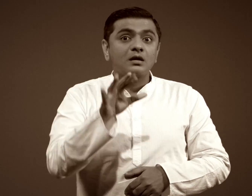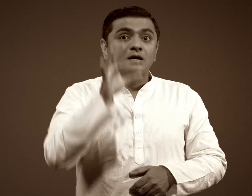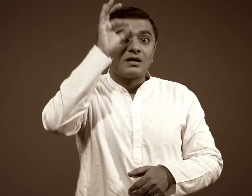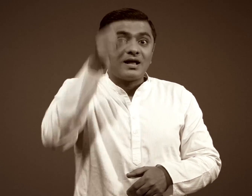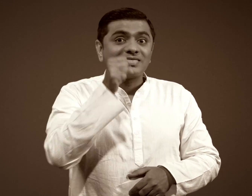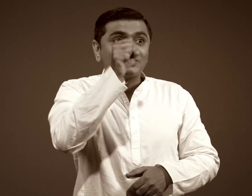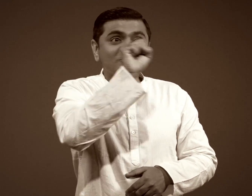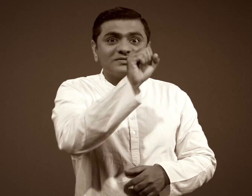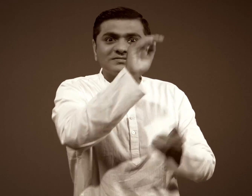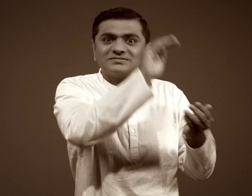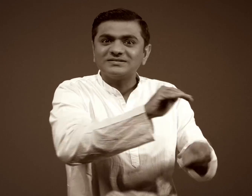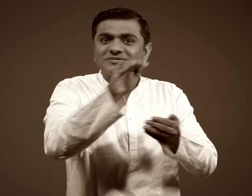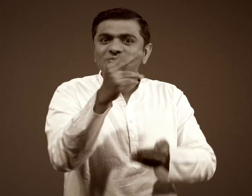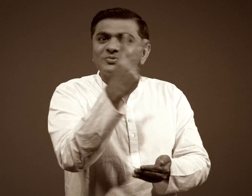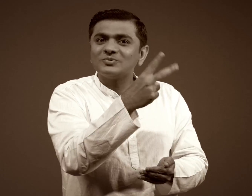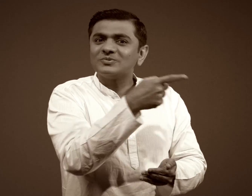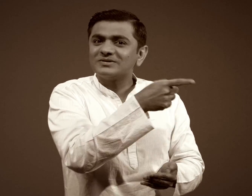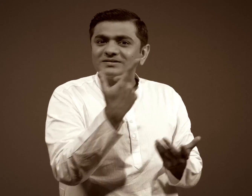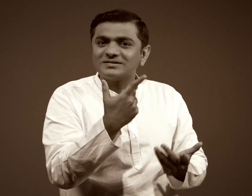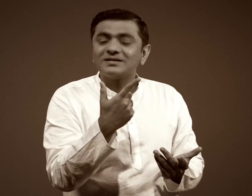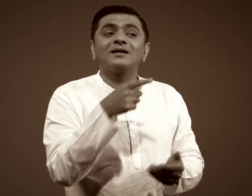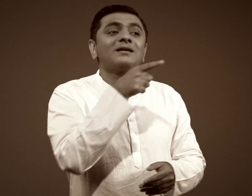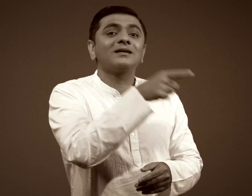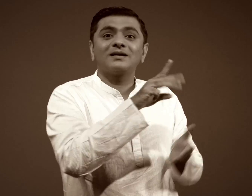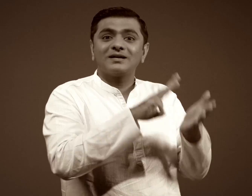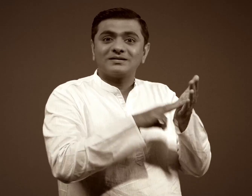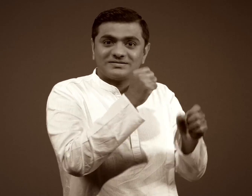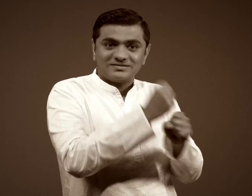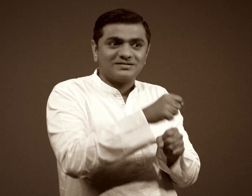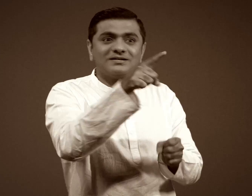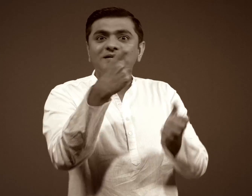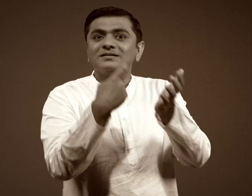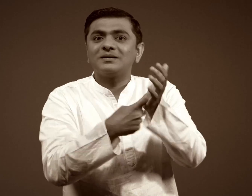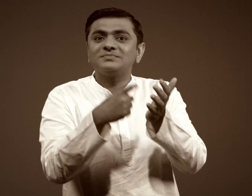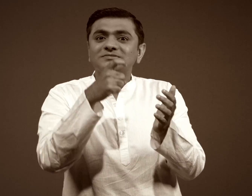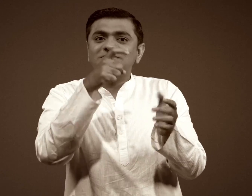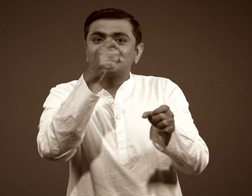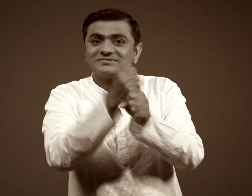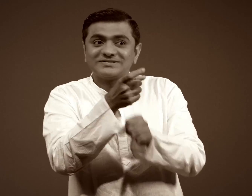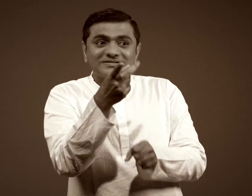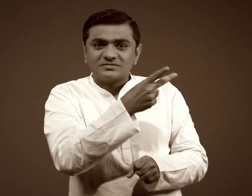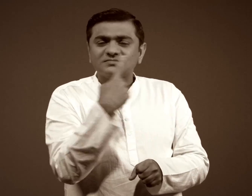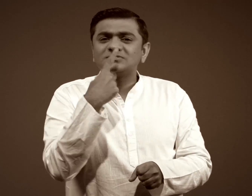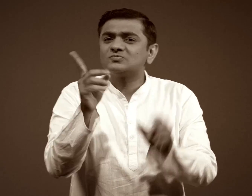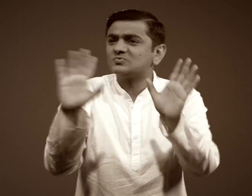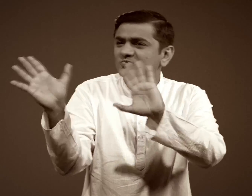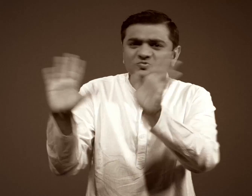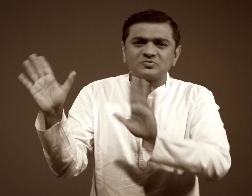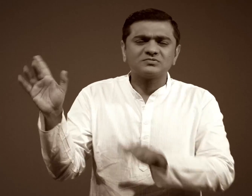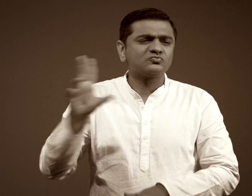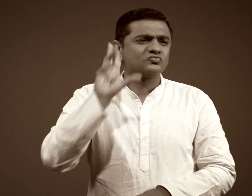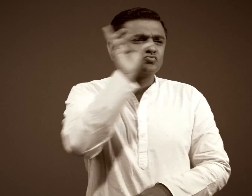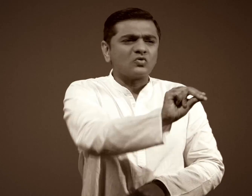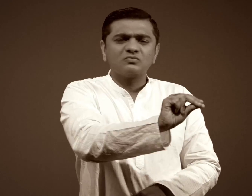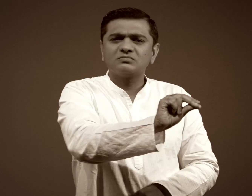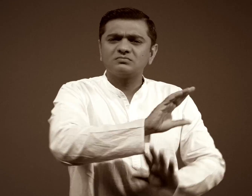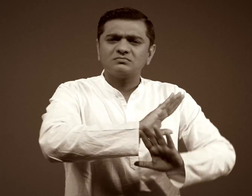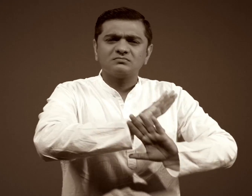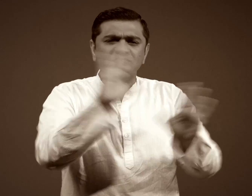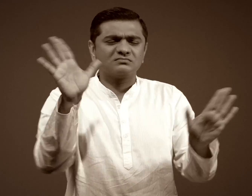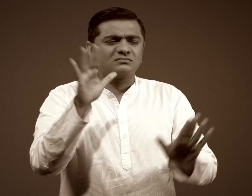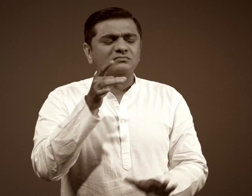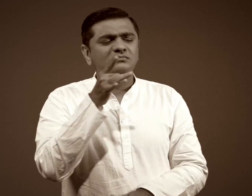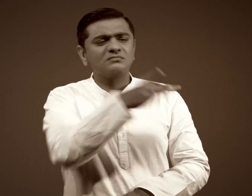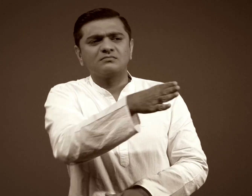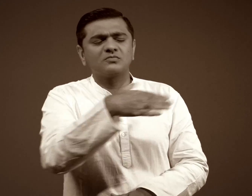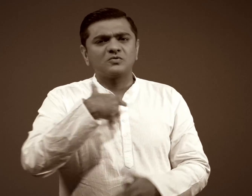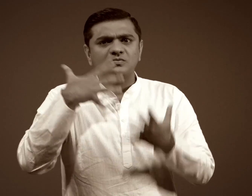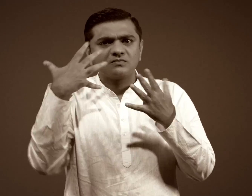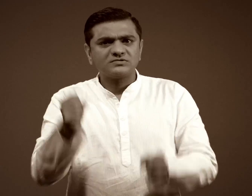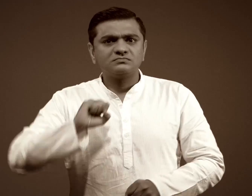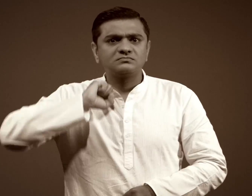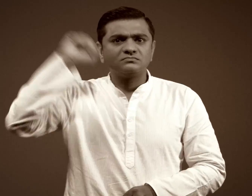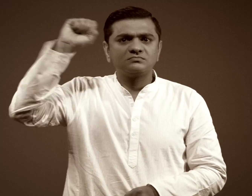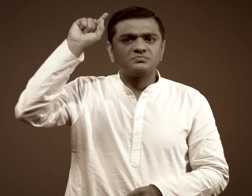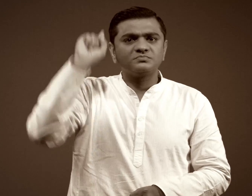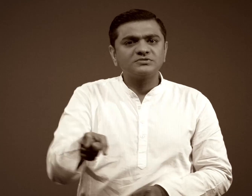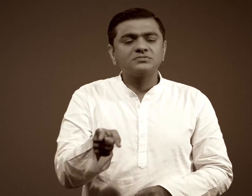Manilal Gandhi and Ramdas Gandhi's request has been rejected and Godse's death sentence was confirmed.